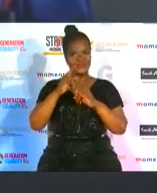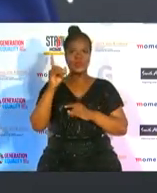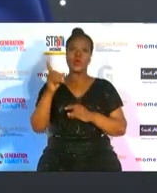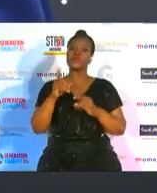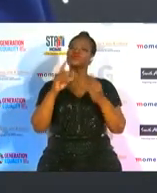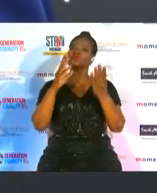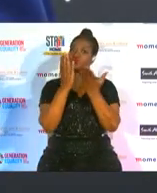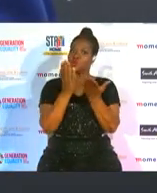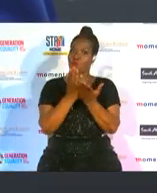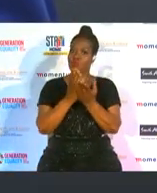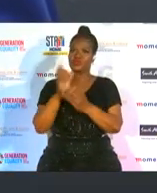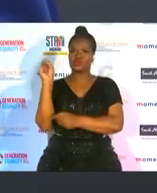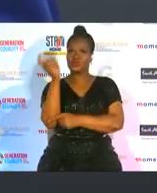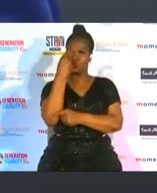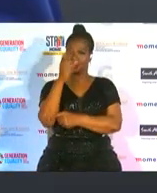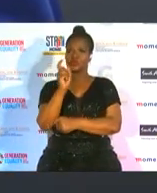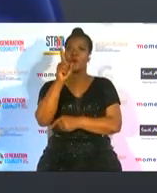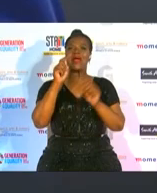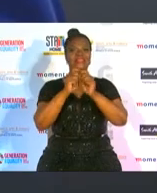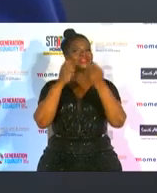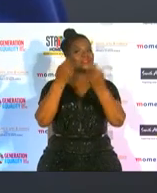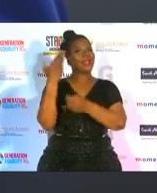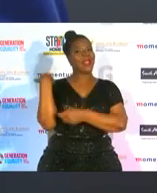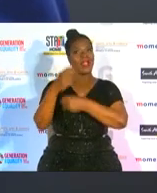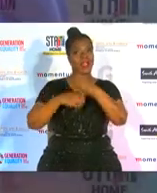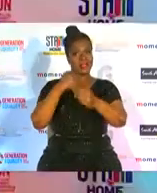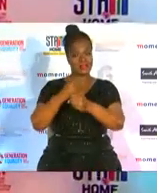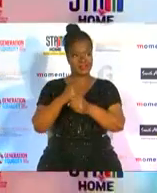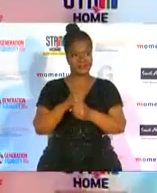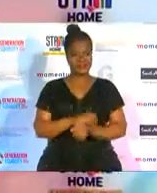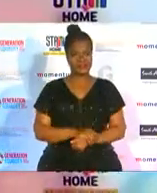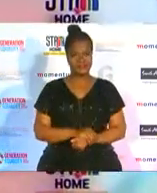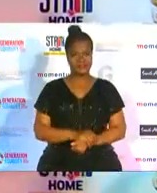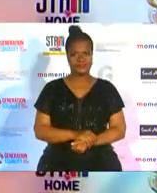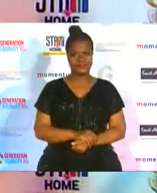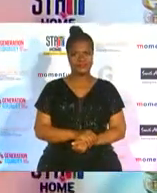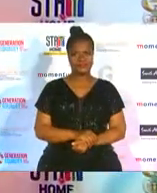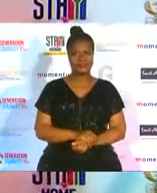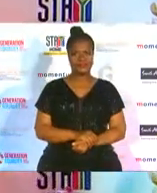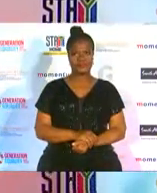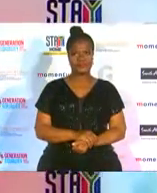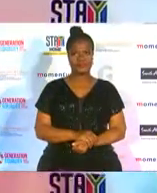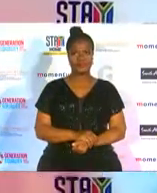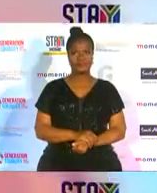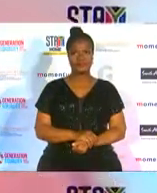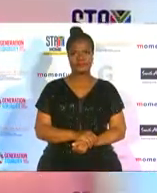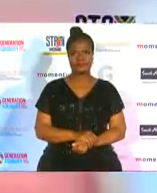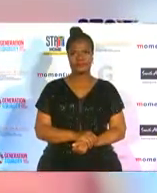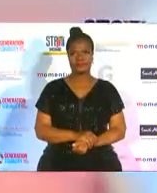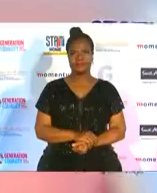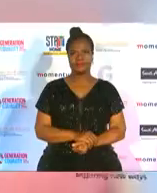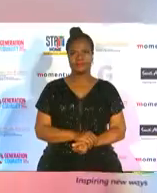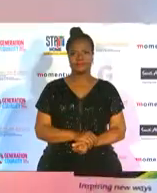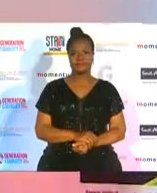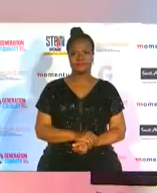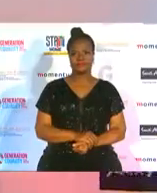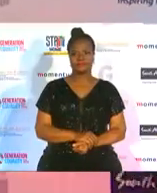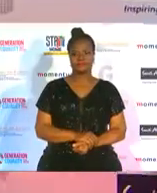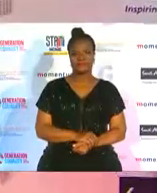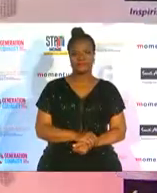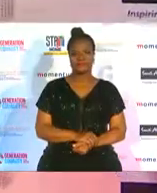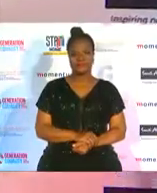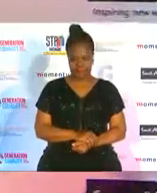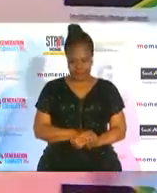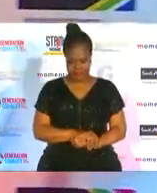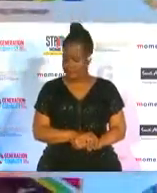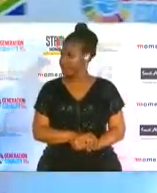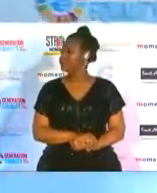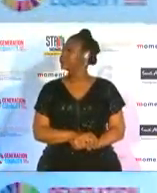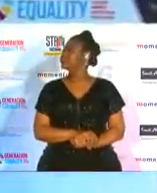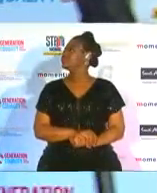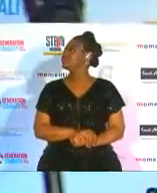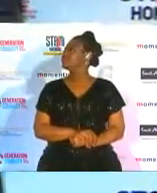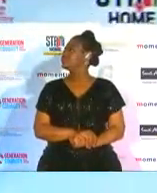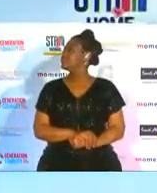during last year's asian twirl